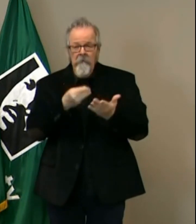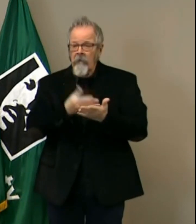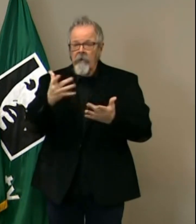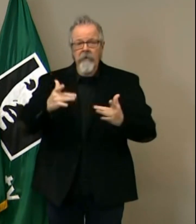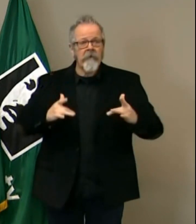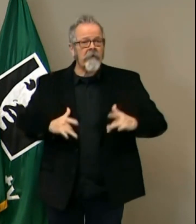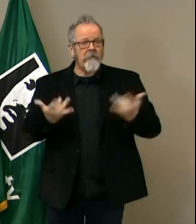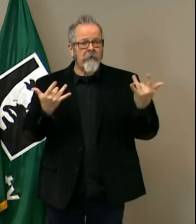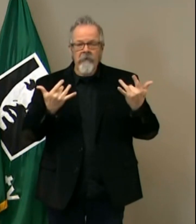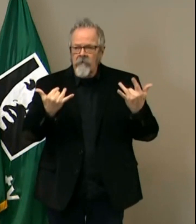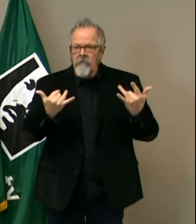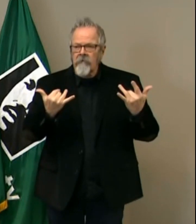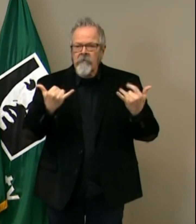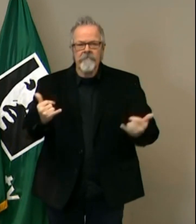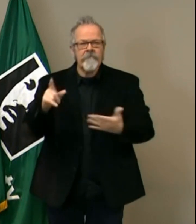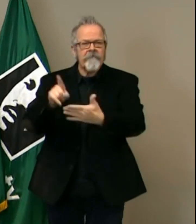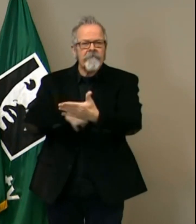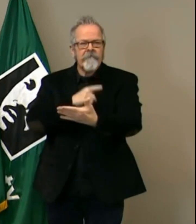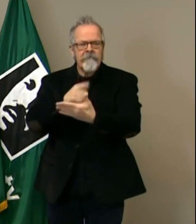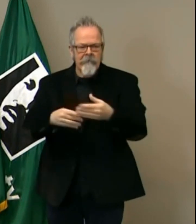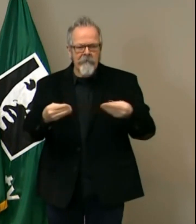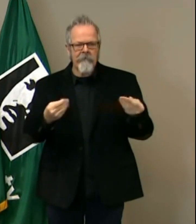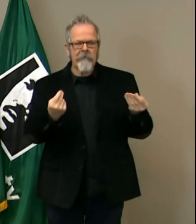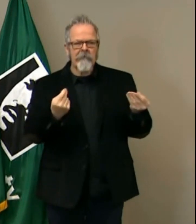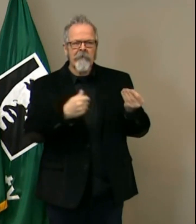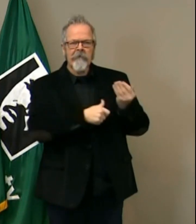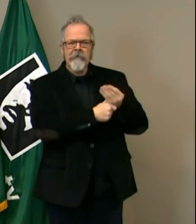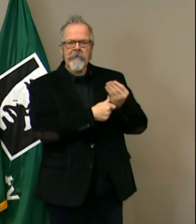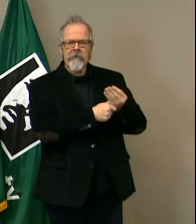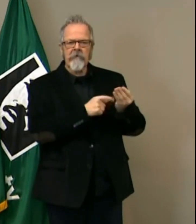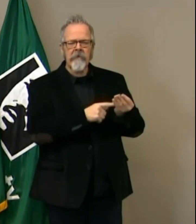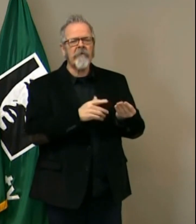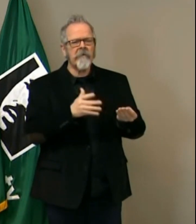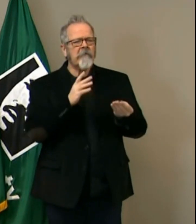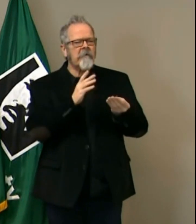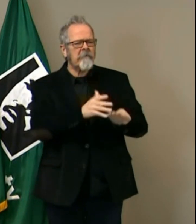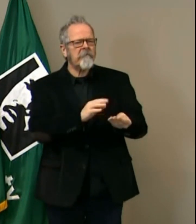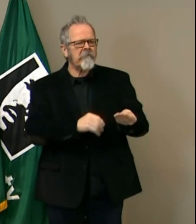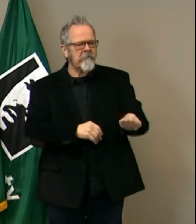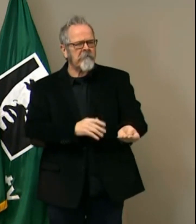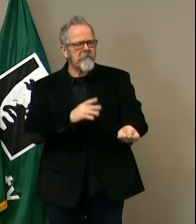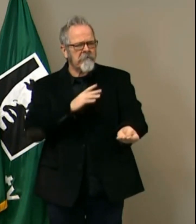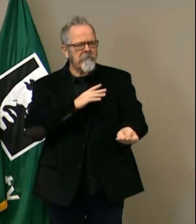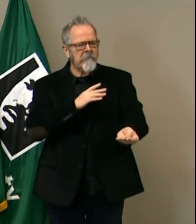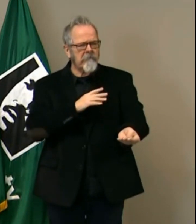consider your ticket a contribution to a worthy cause we can all play a small